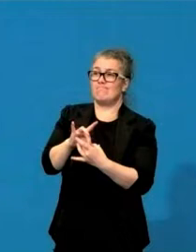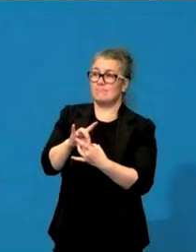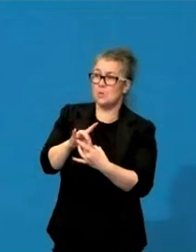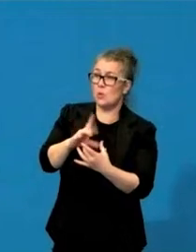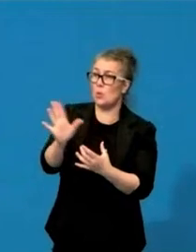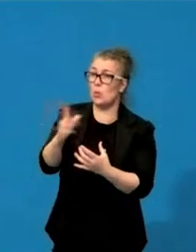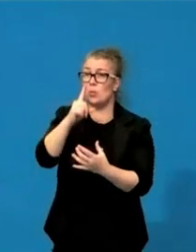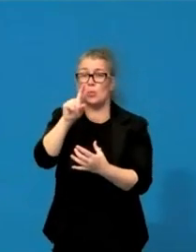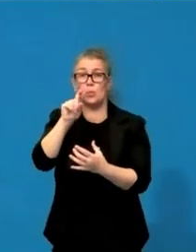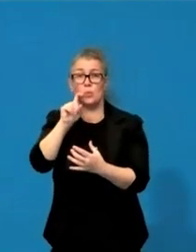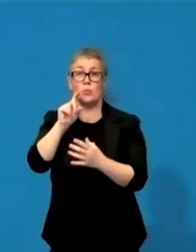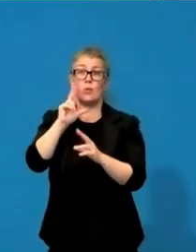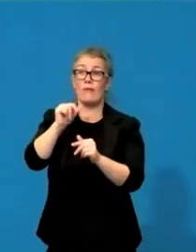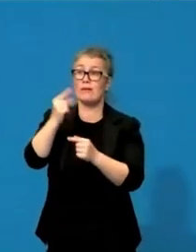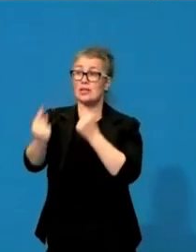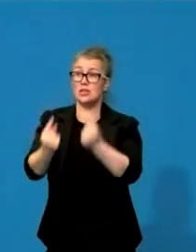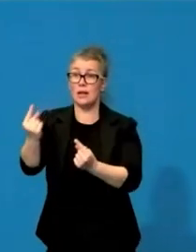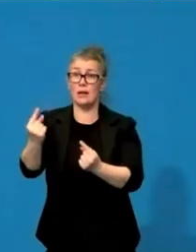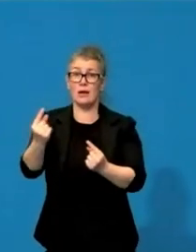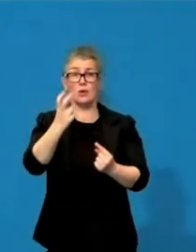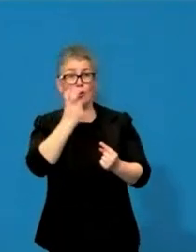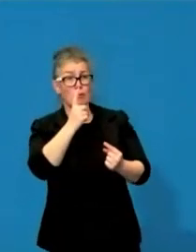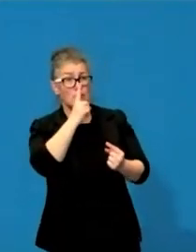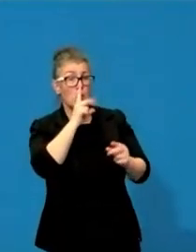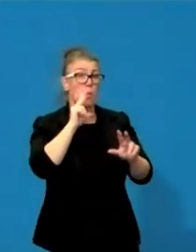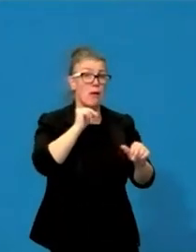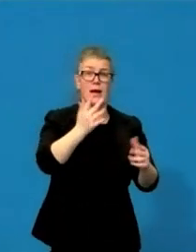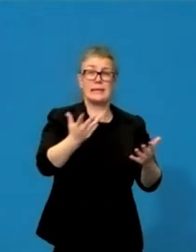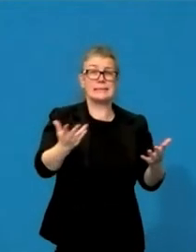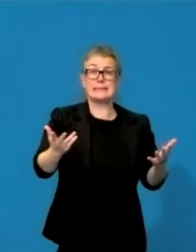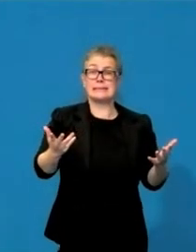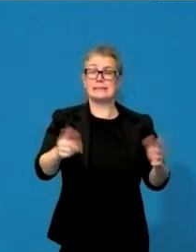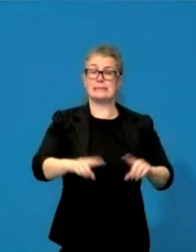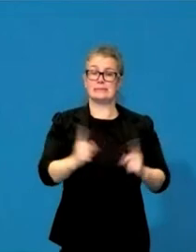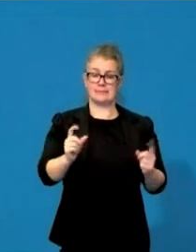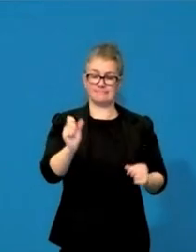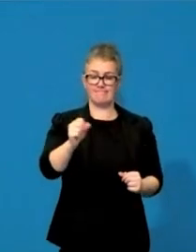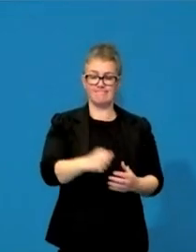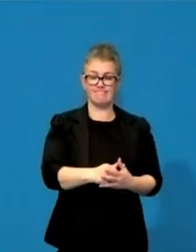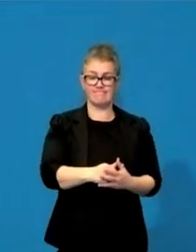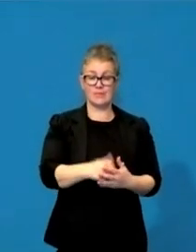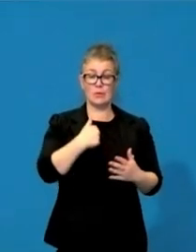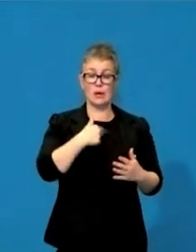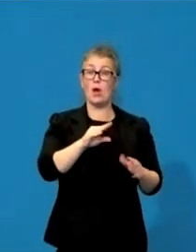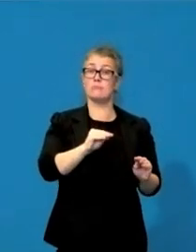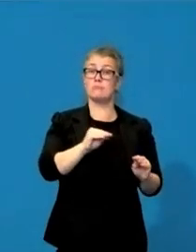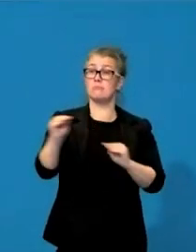and the old people and Country looks after everybody as well? Yeah. Well, then like going to another country, that - that country probably